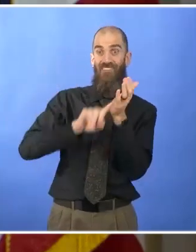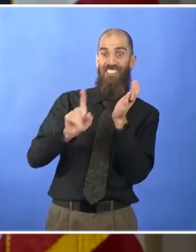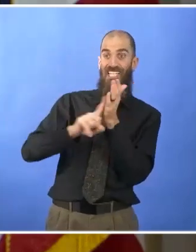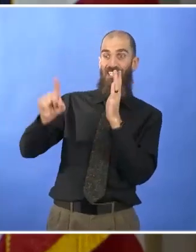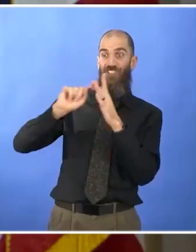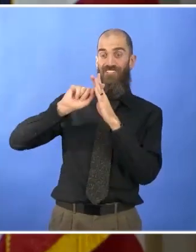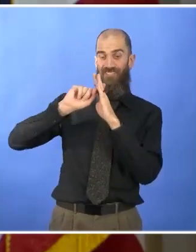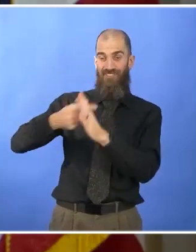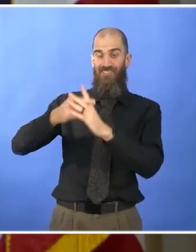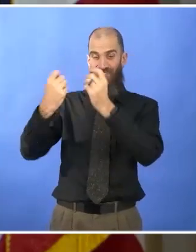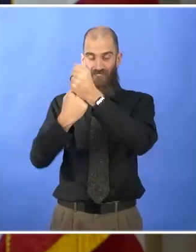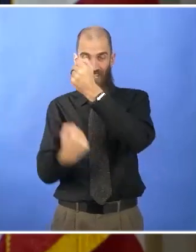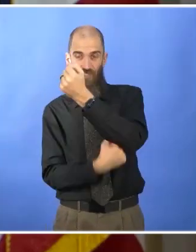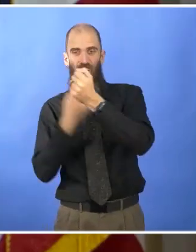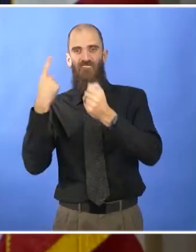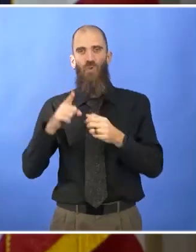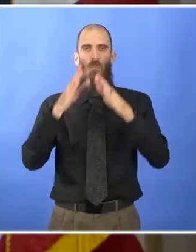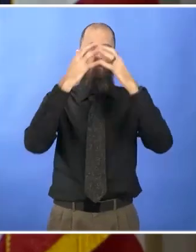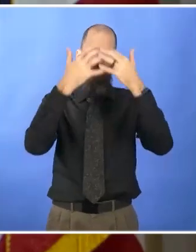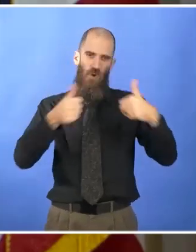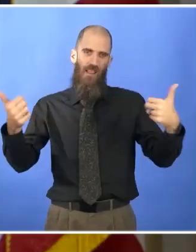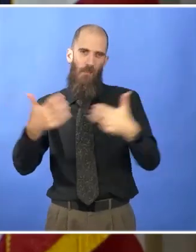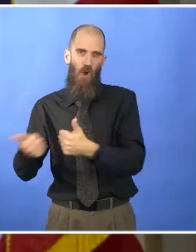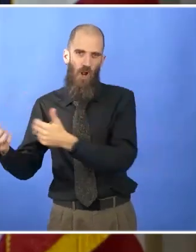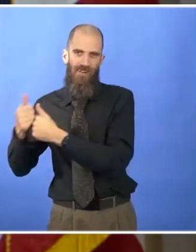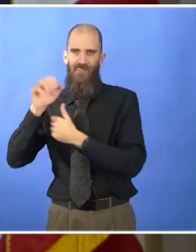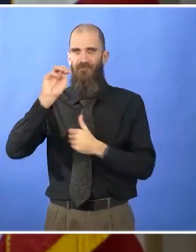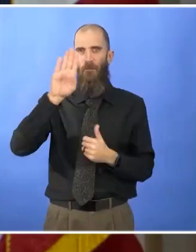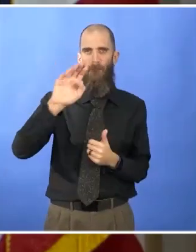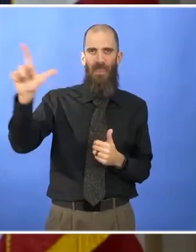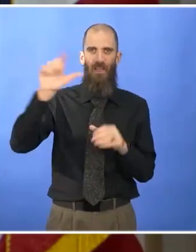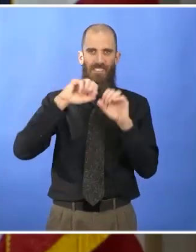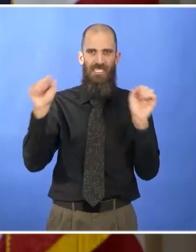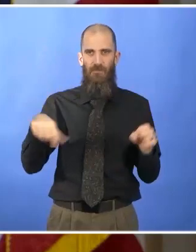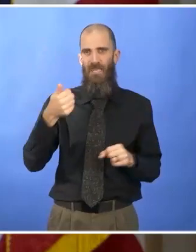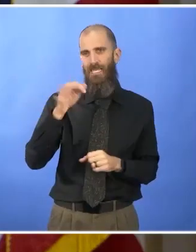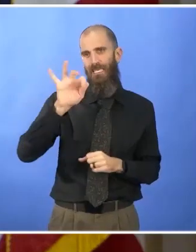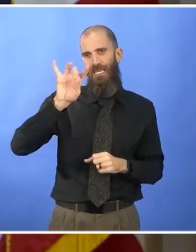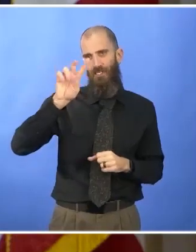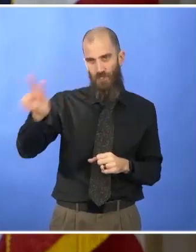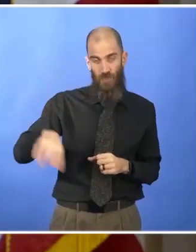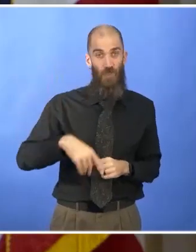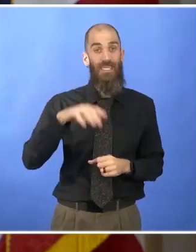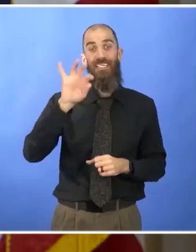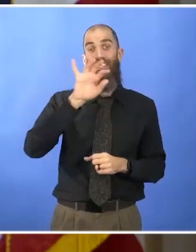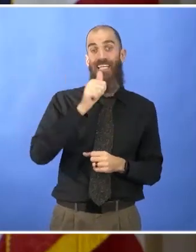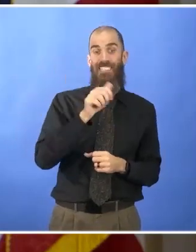IN 1982 AND 1974. HE MOVED TO WHAT IS NOW CALLED OET, WHICH IS WHERE HE REMAINED FOR THE REST OF HIS CAREER.